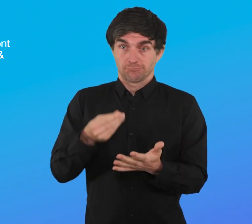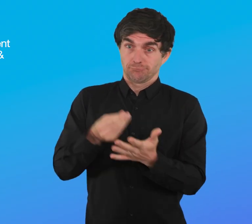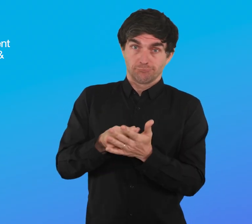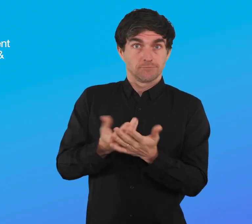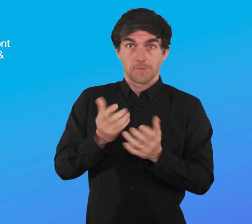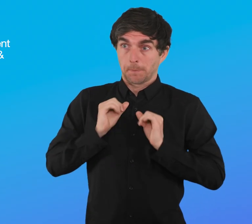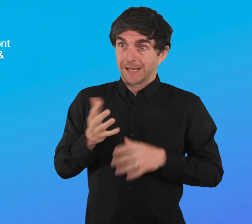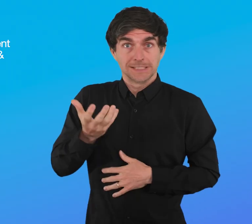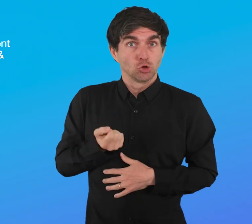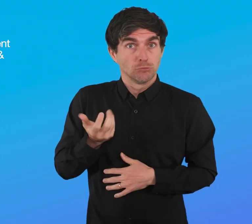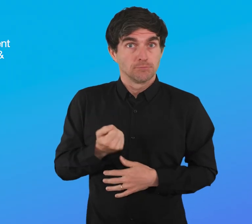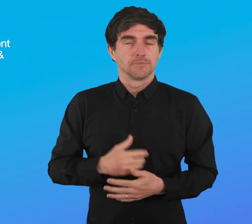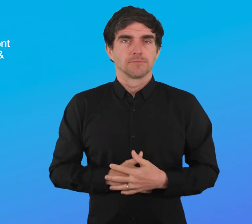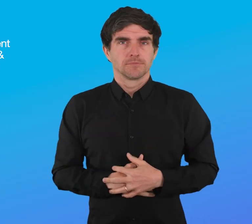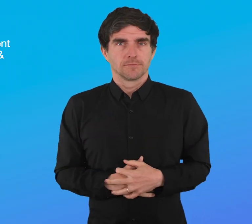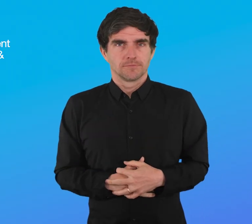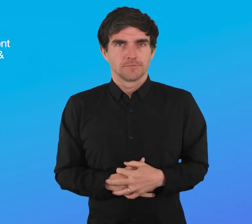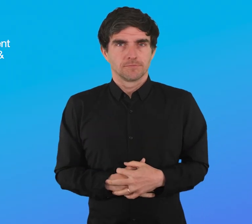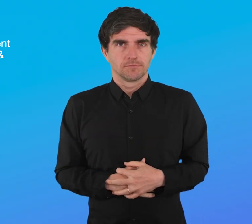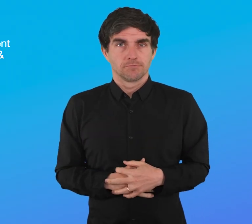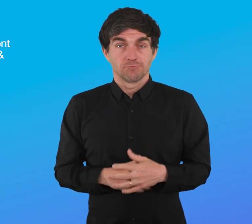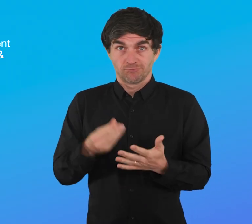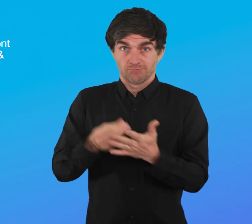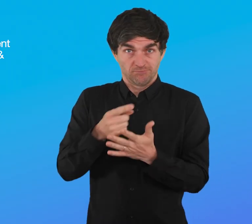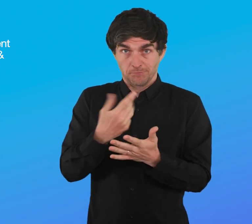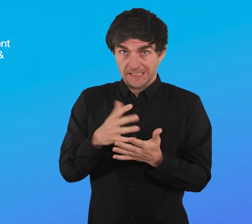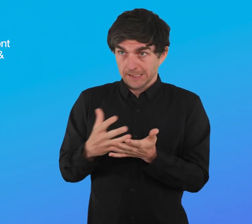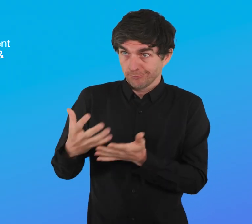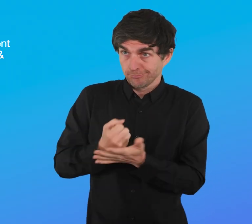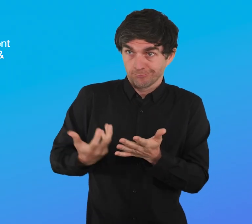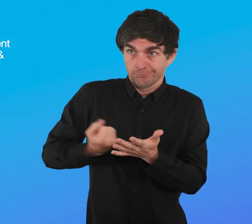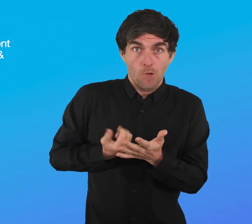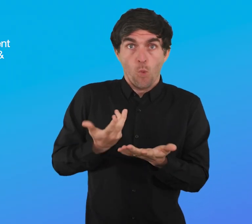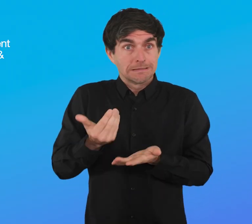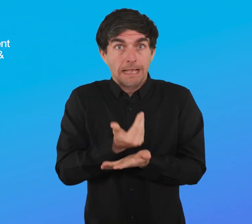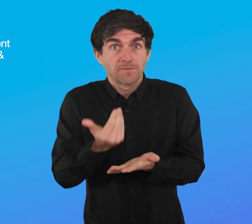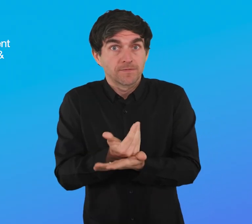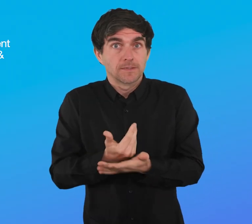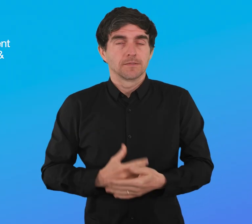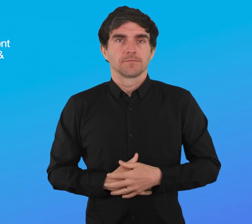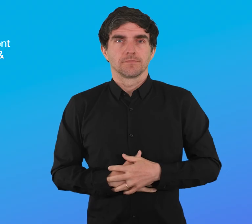• Money you get from pensions • Money you have earned or saved.